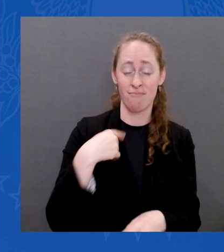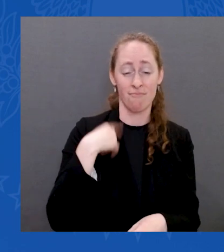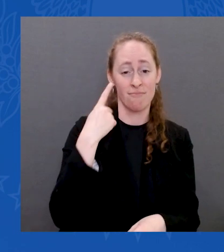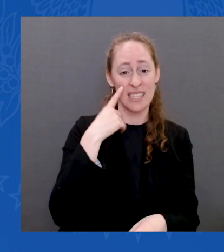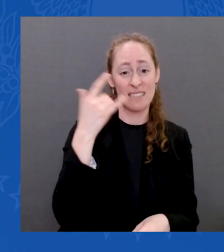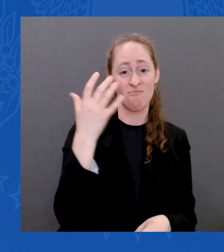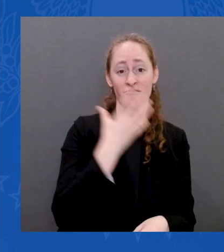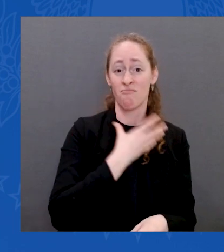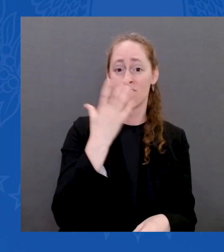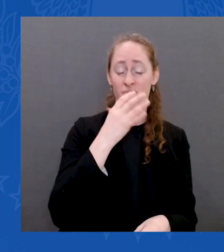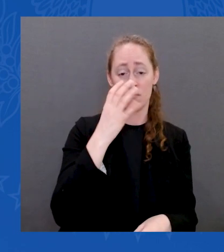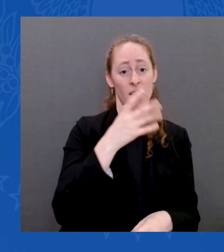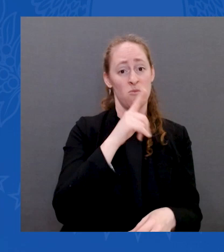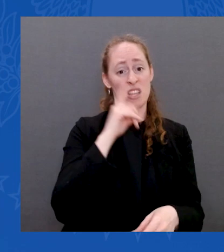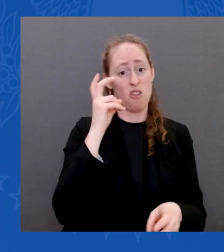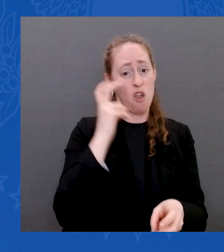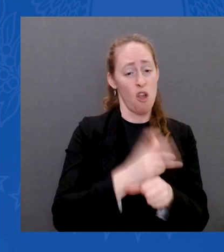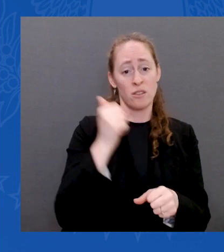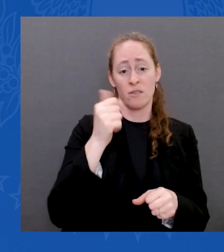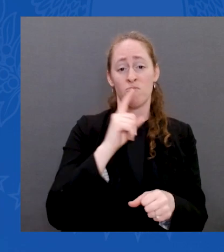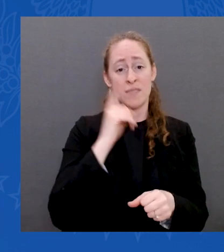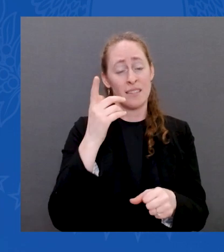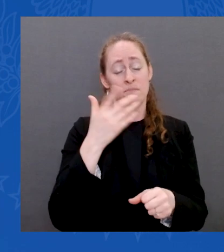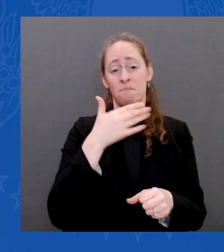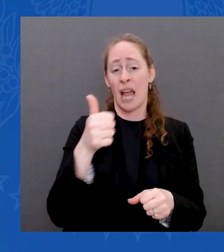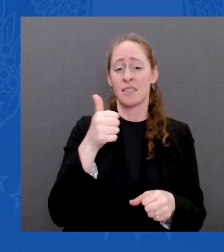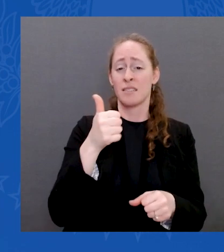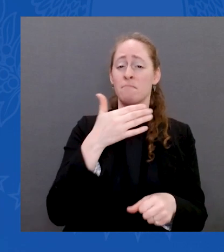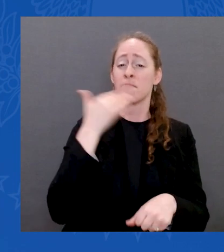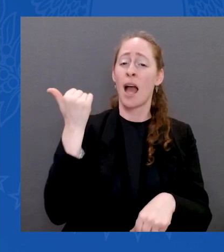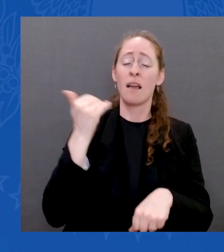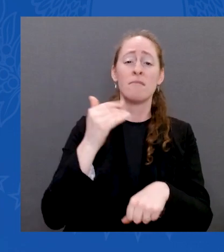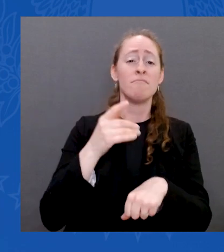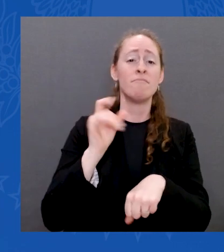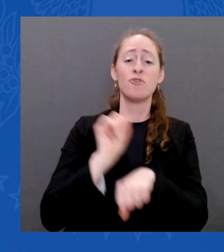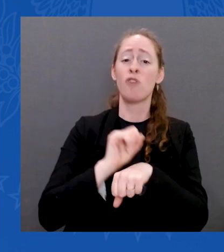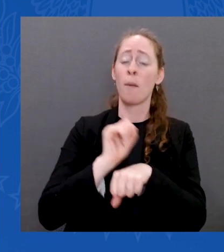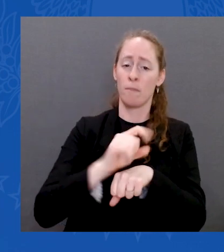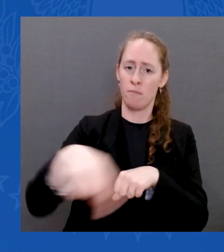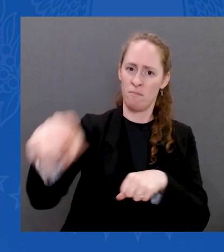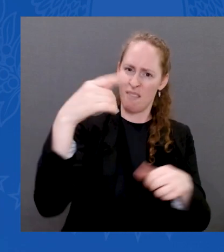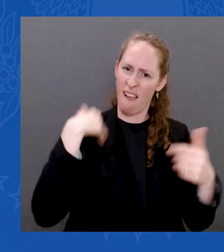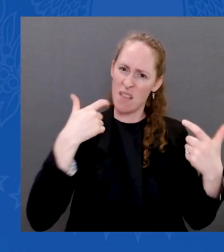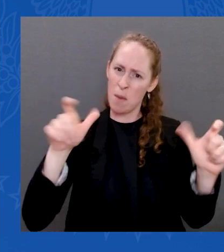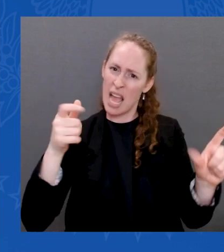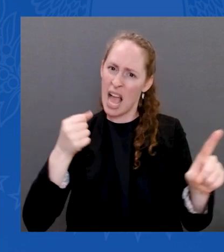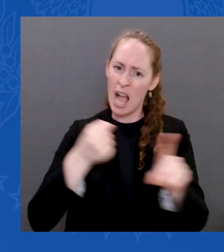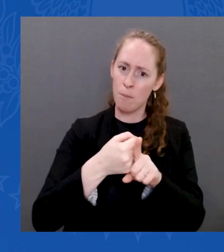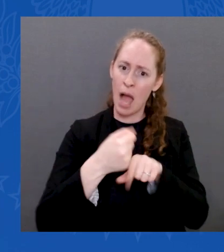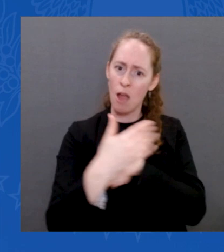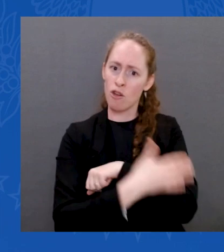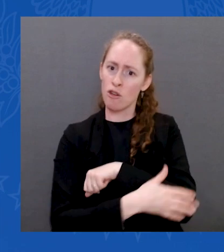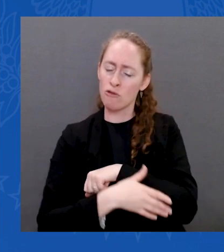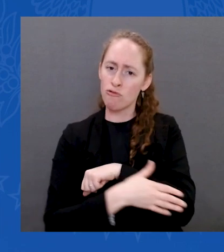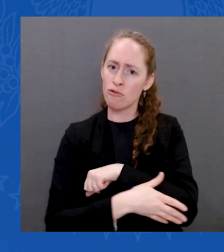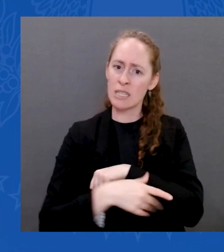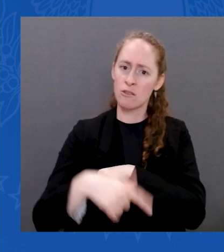because you affect what this country looks like, what it'll act like, what it'll be like, its success or failure,